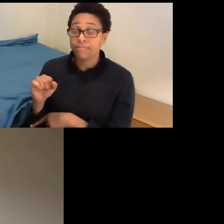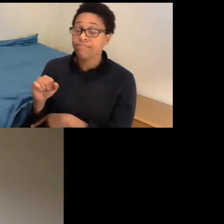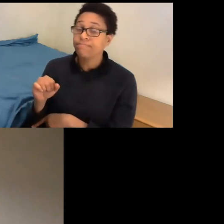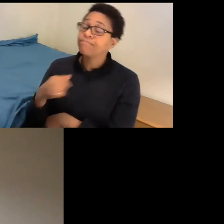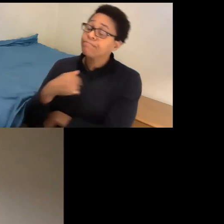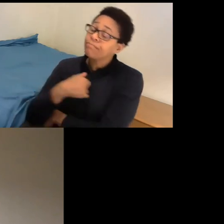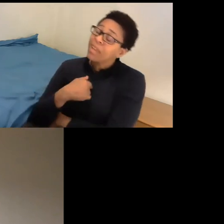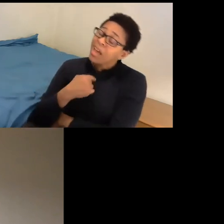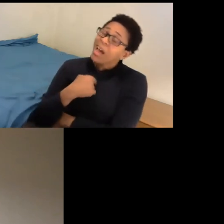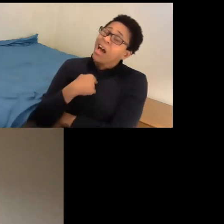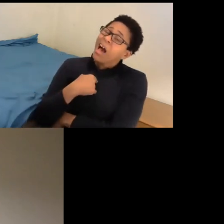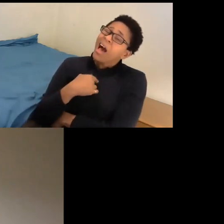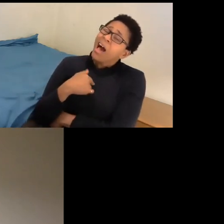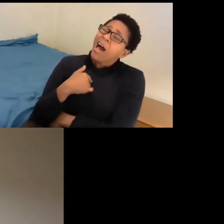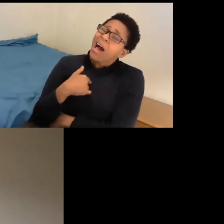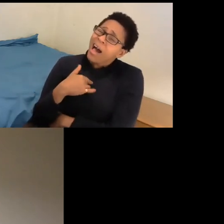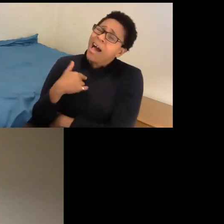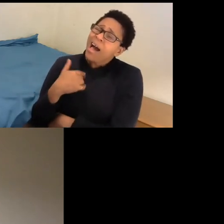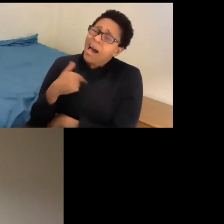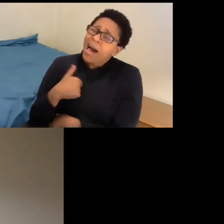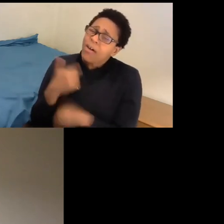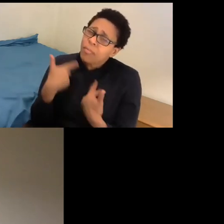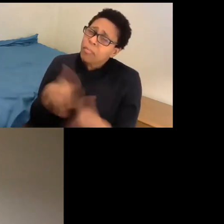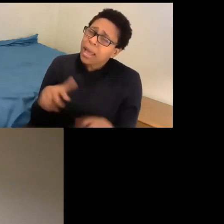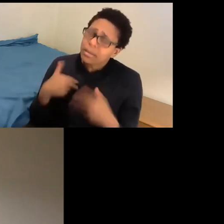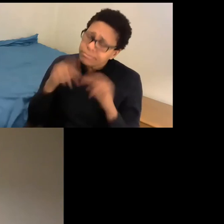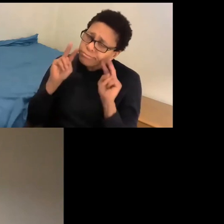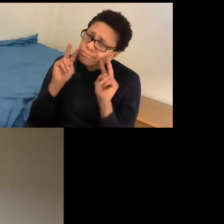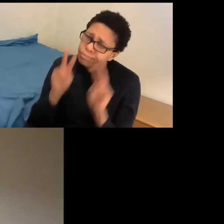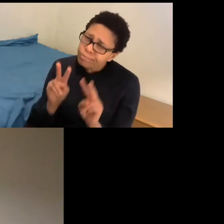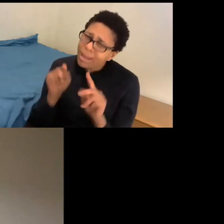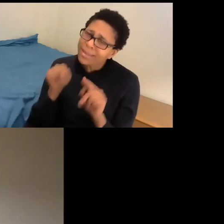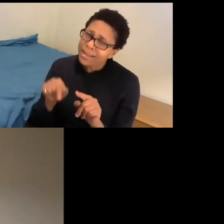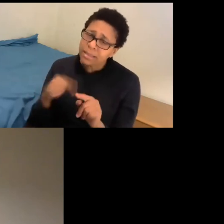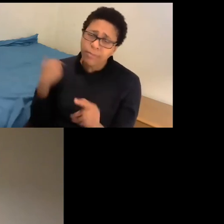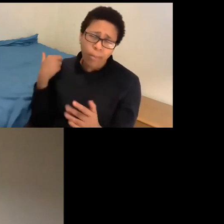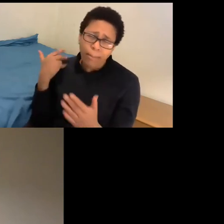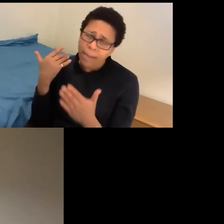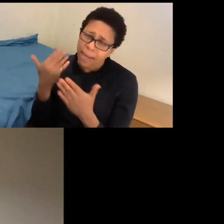are different variants of feminism. If you go back to